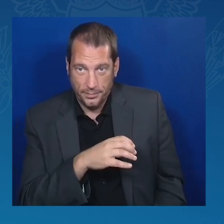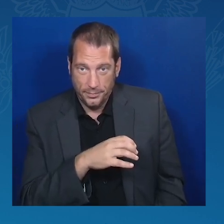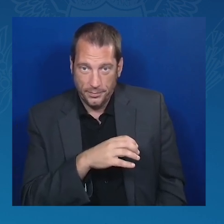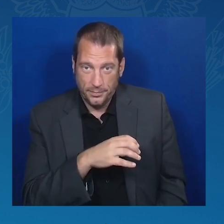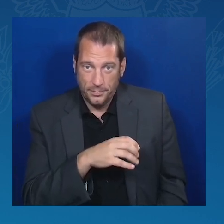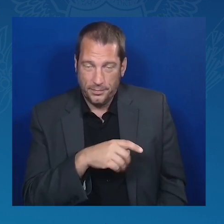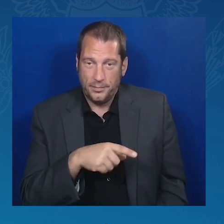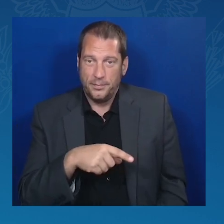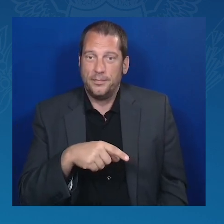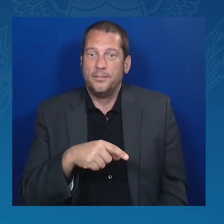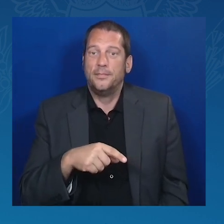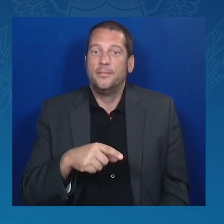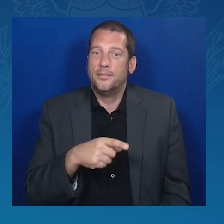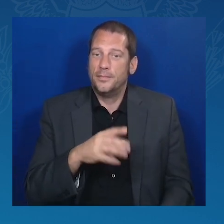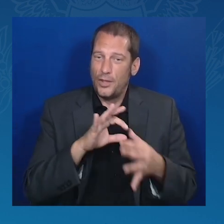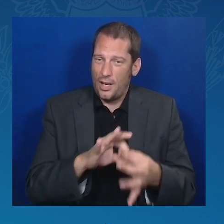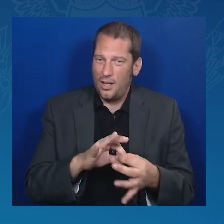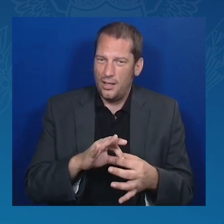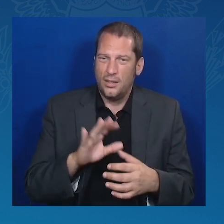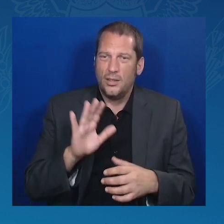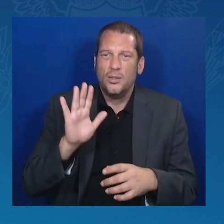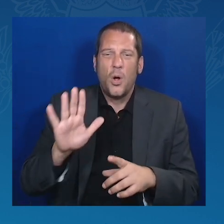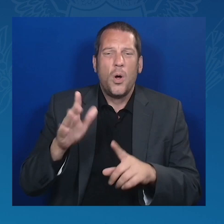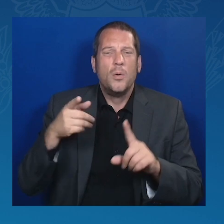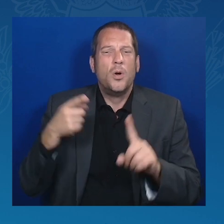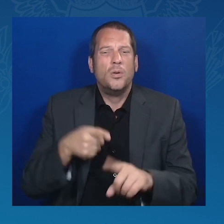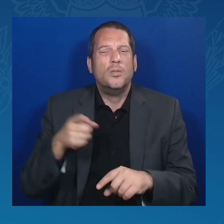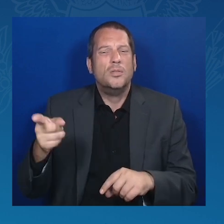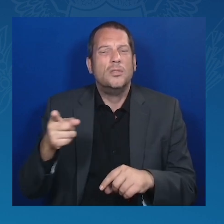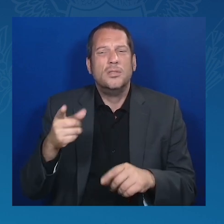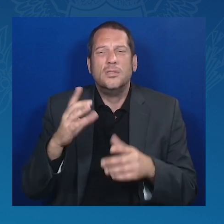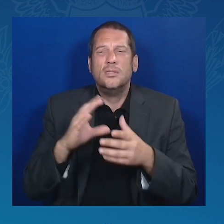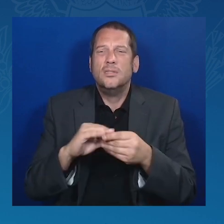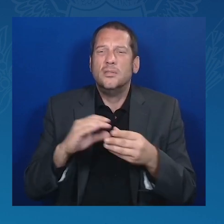First of all, these clinics are in the community